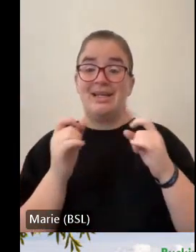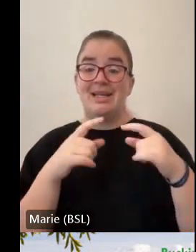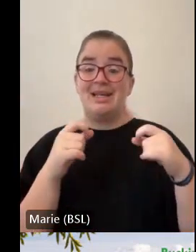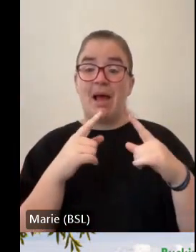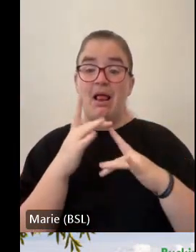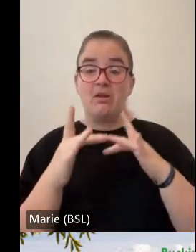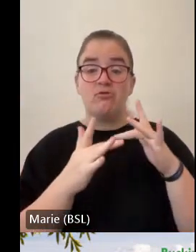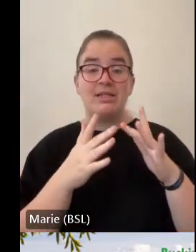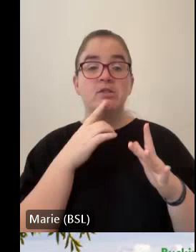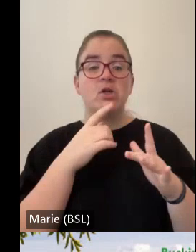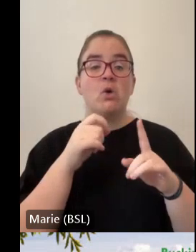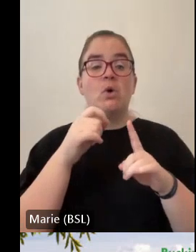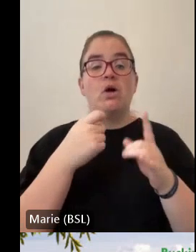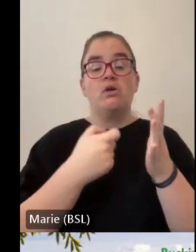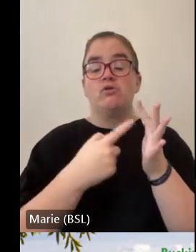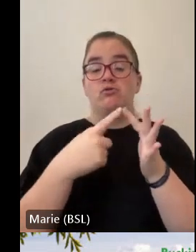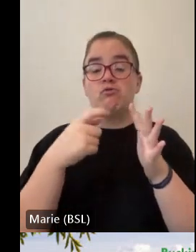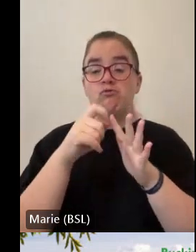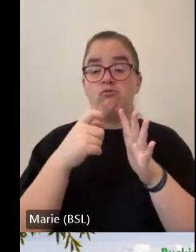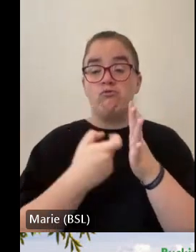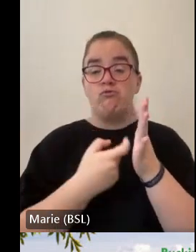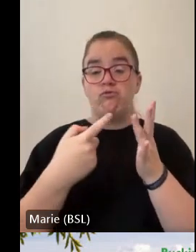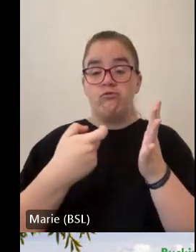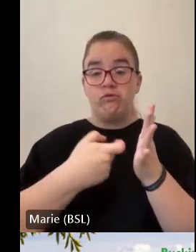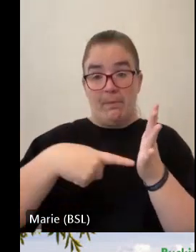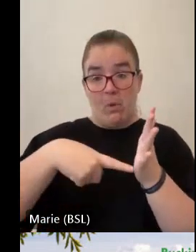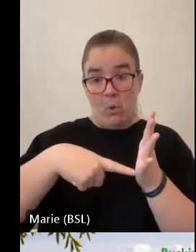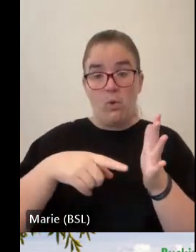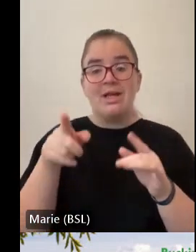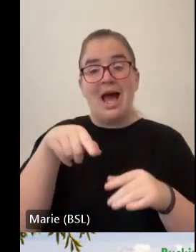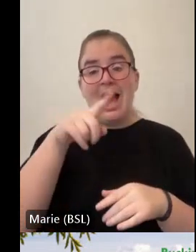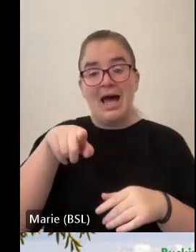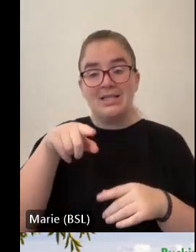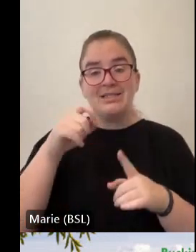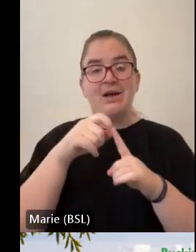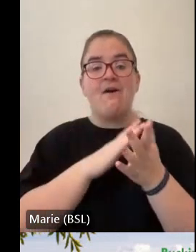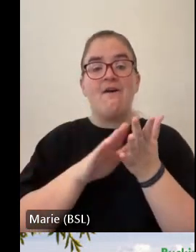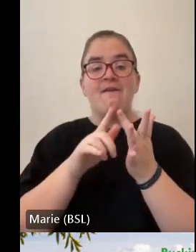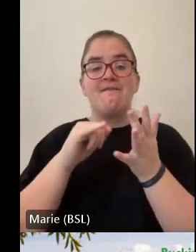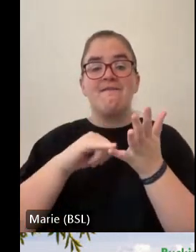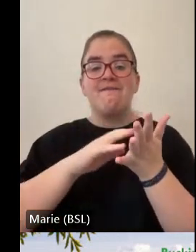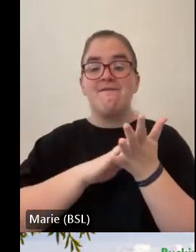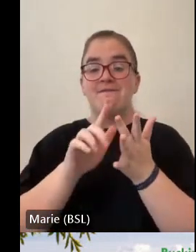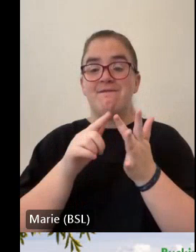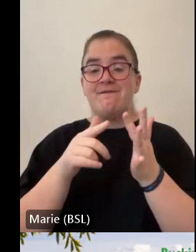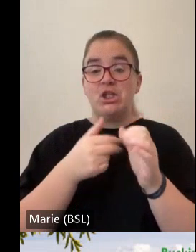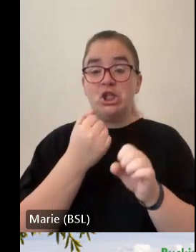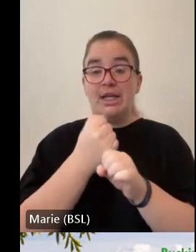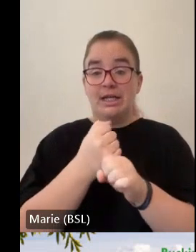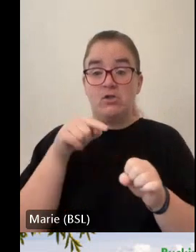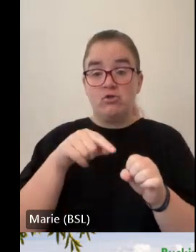Report at fishing.gov.uk and and again. You know, they're rife.